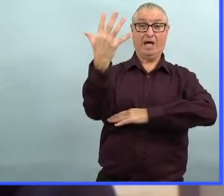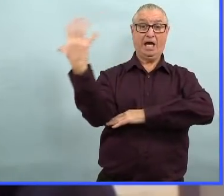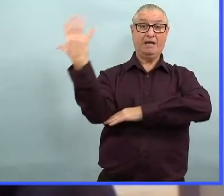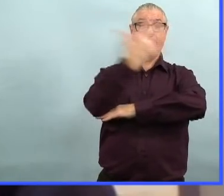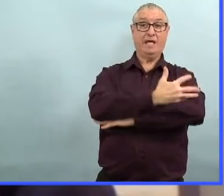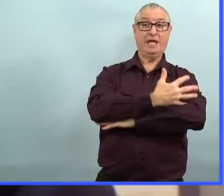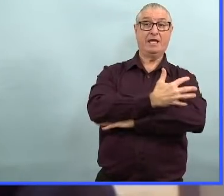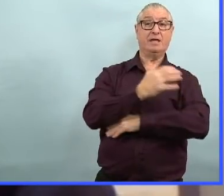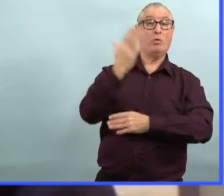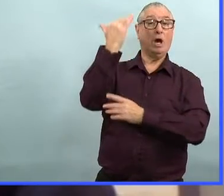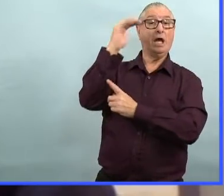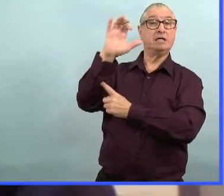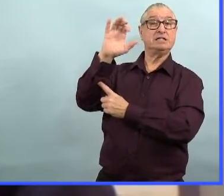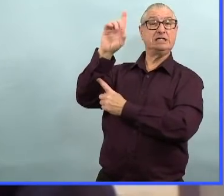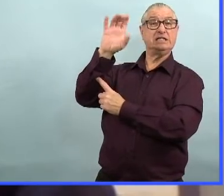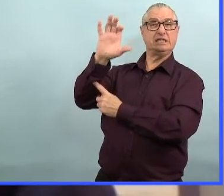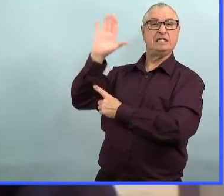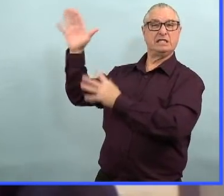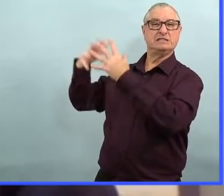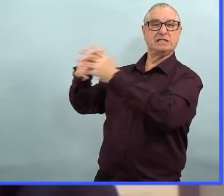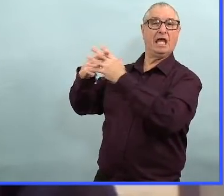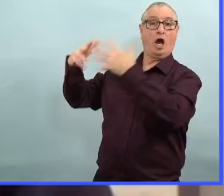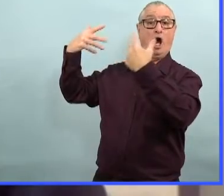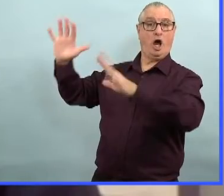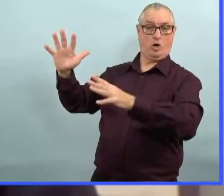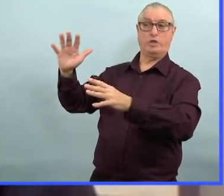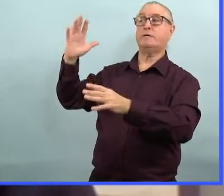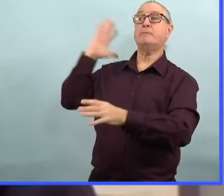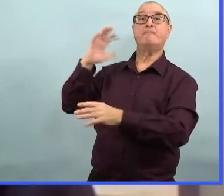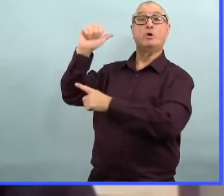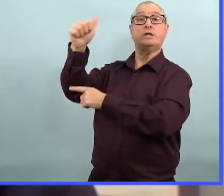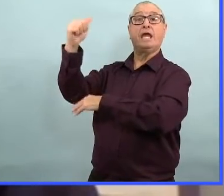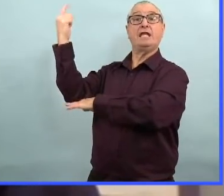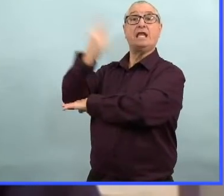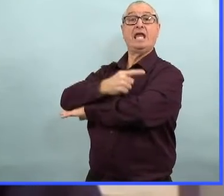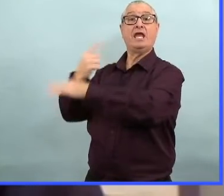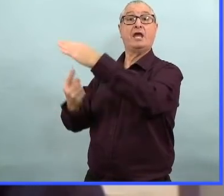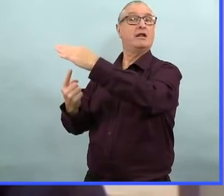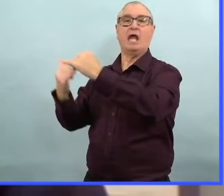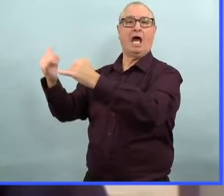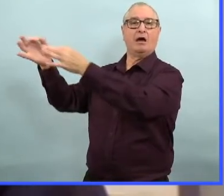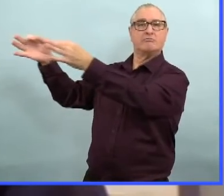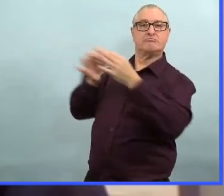why not yeah we're definitely looking at that looking at reducing the